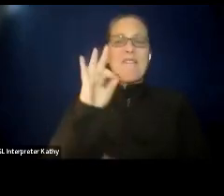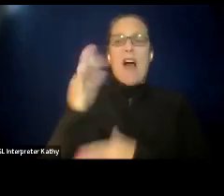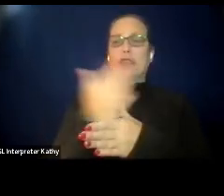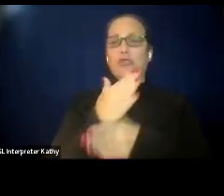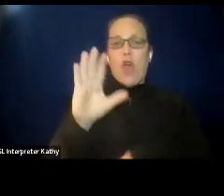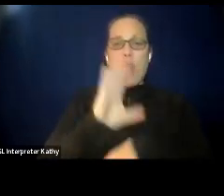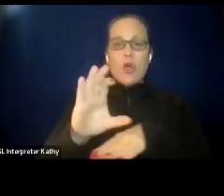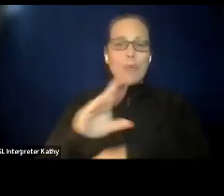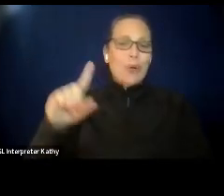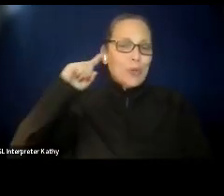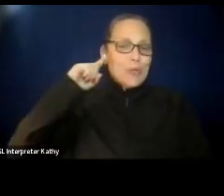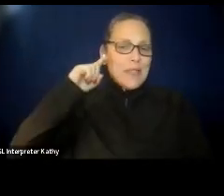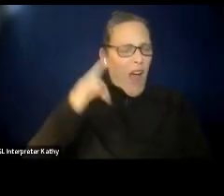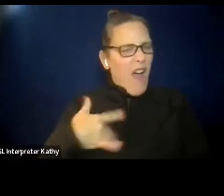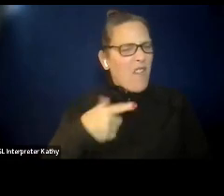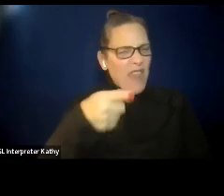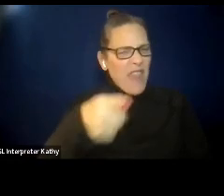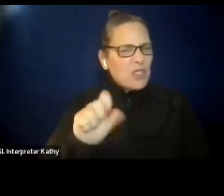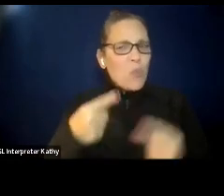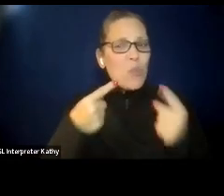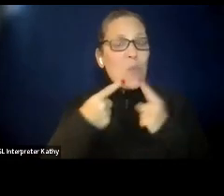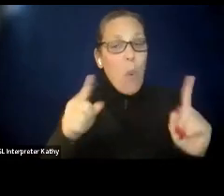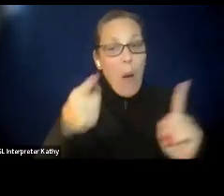One minute. Share computer sound. Here we go.